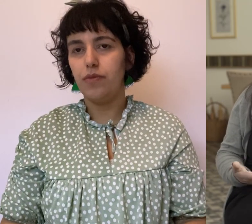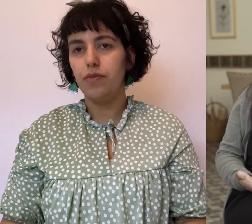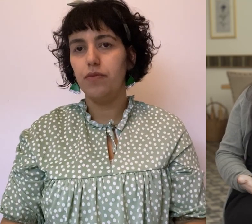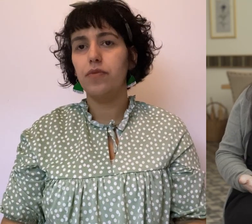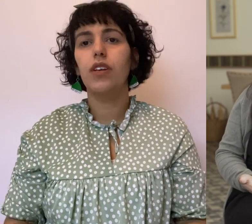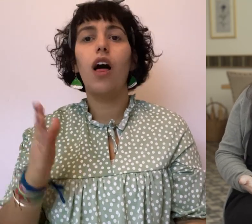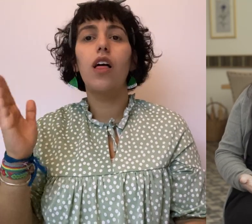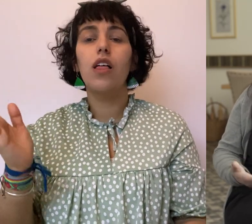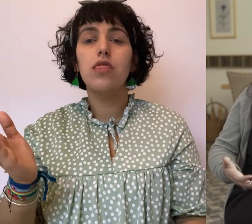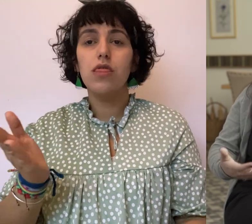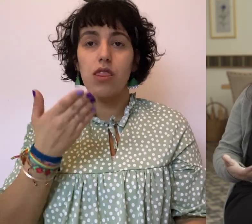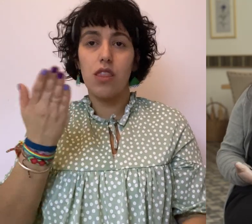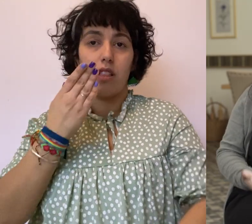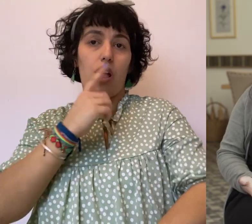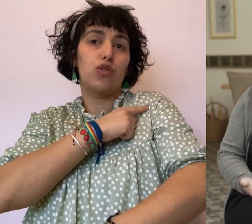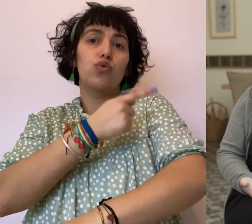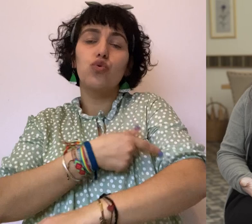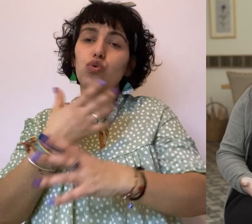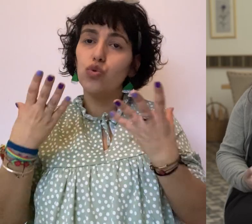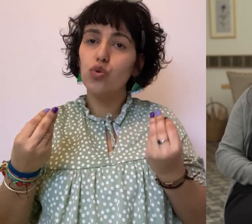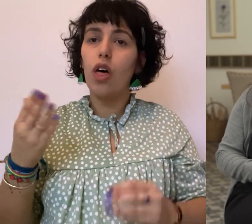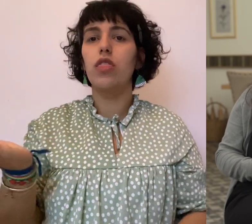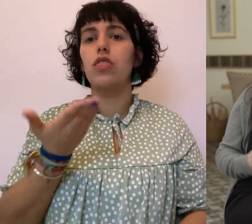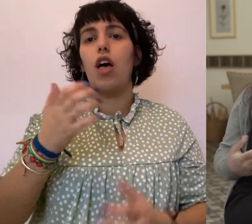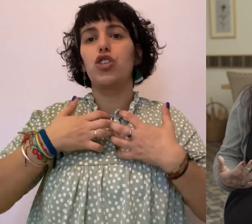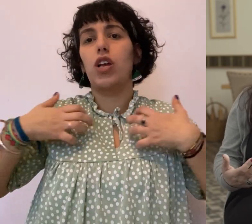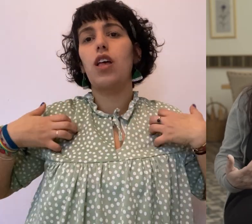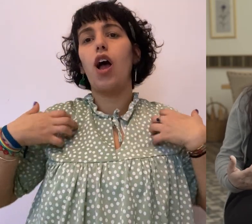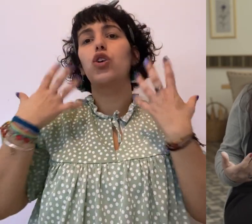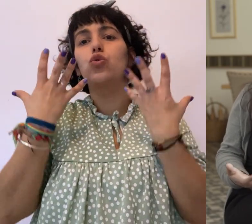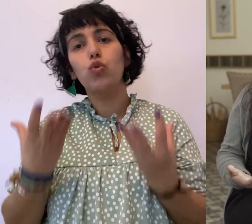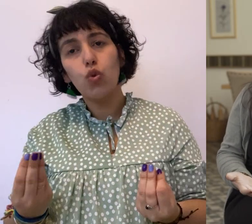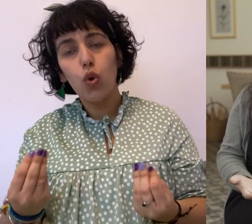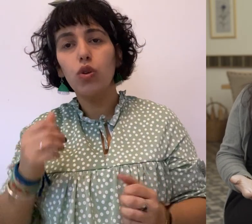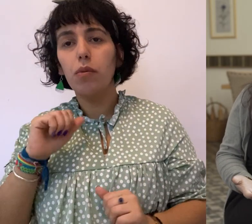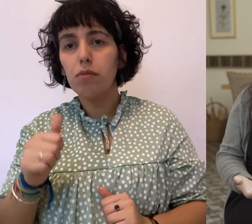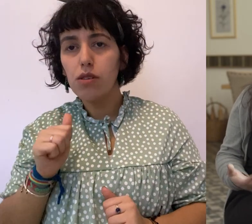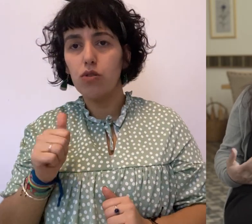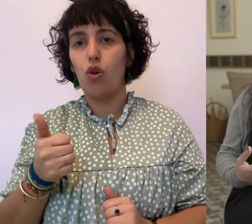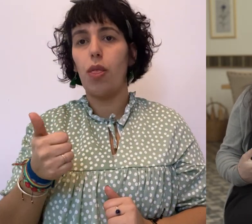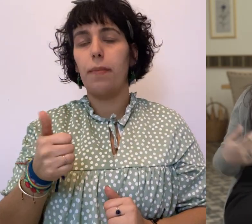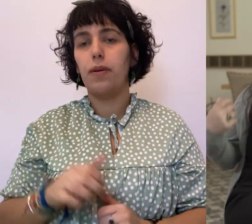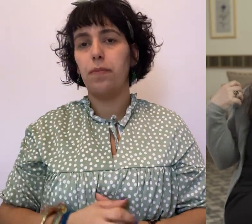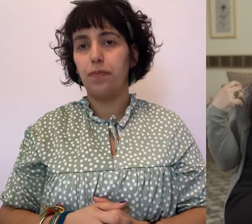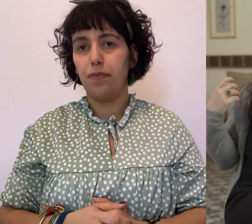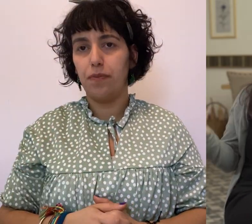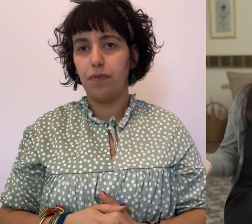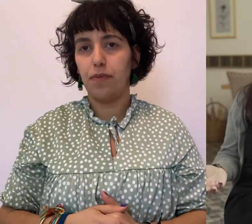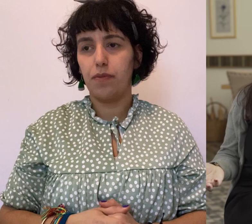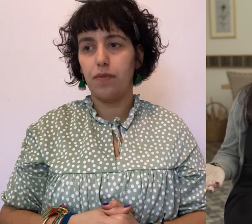it is important. No matter what I am today, I wanted to wear a gray cardigan.